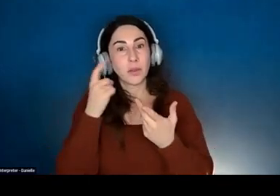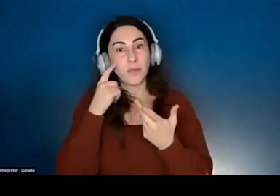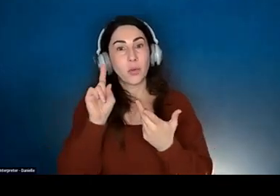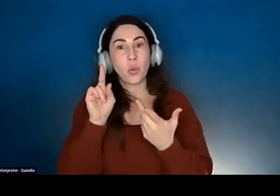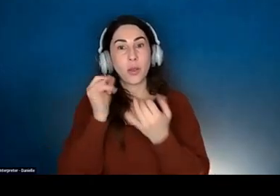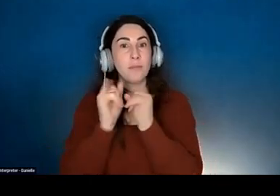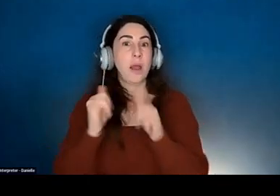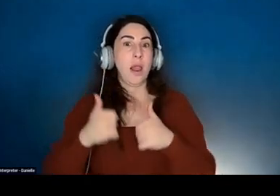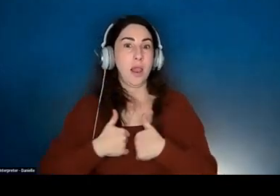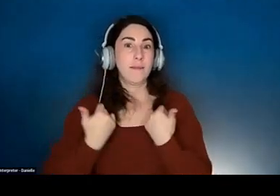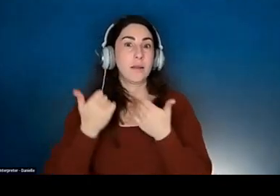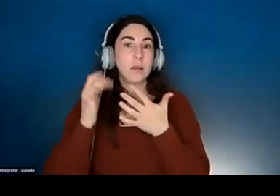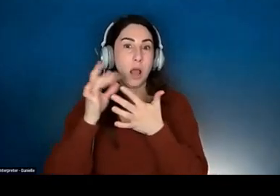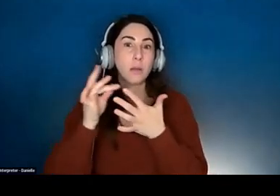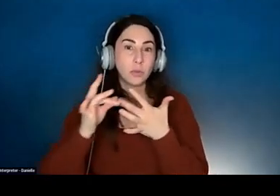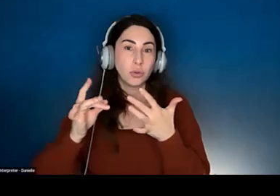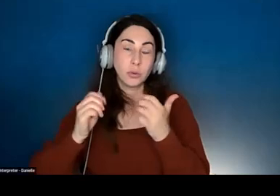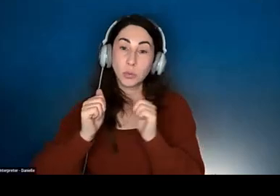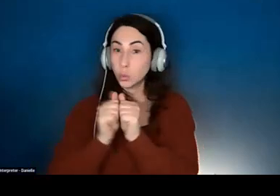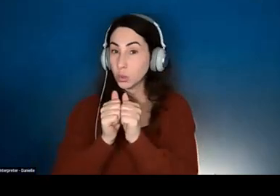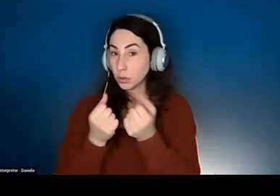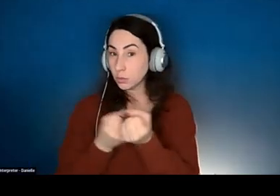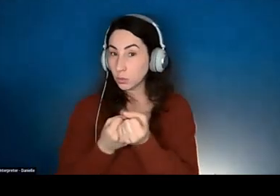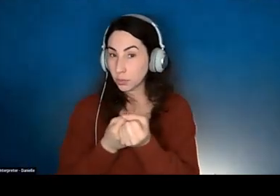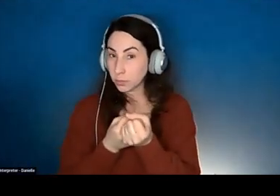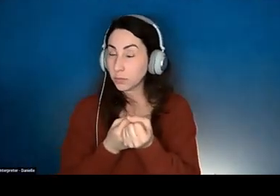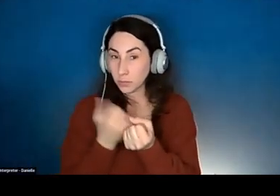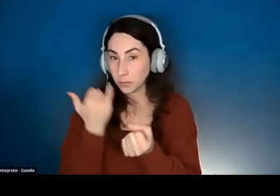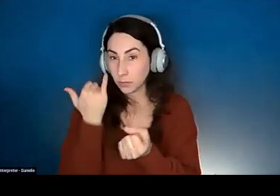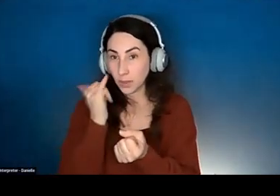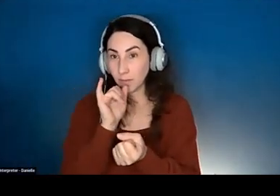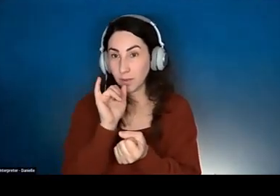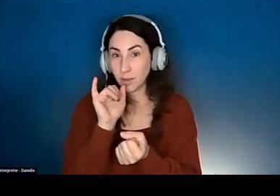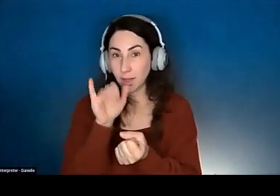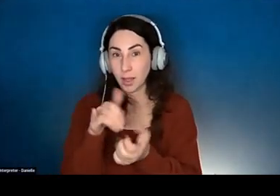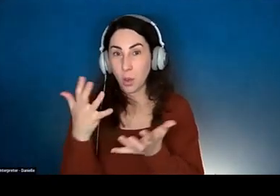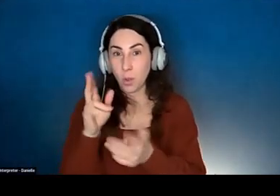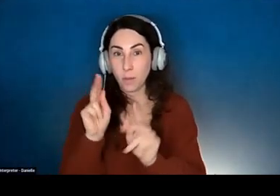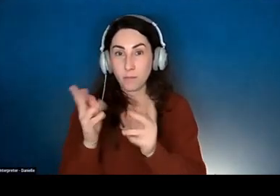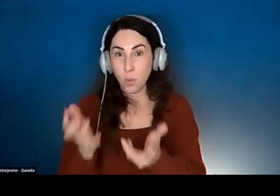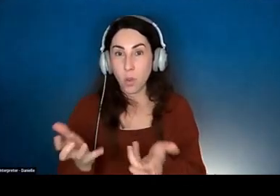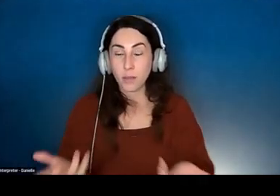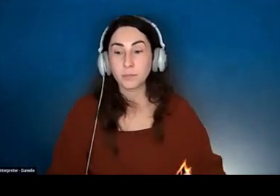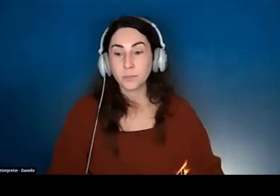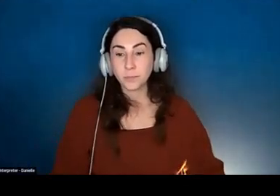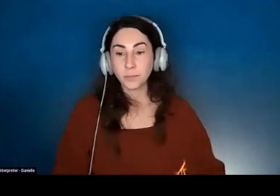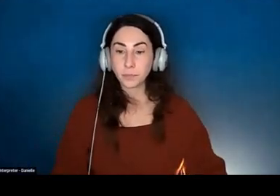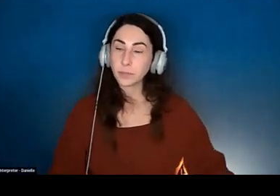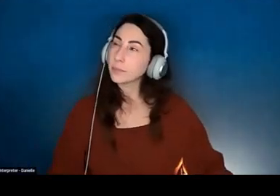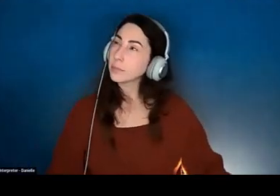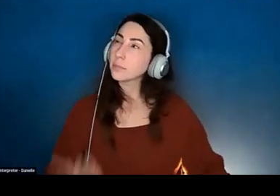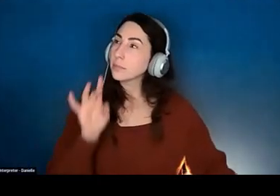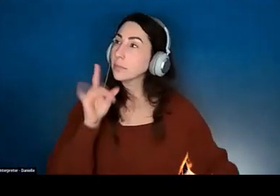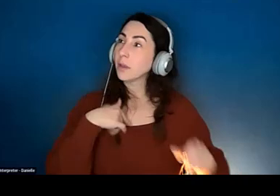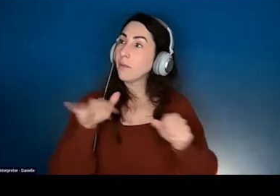living with supports, if that is what they prefer. So I'm not sure if I fully answered the question or